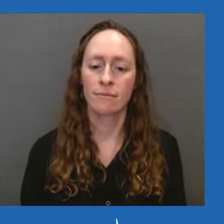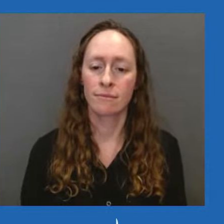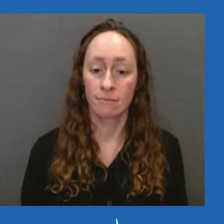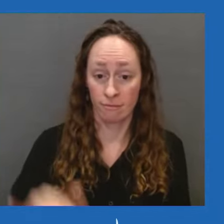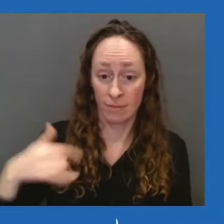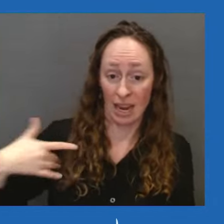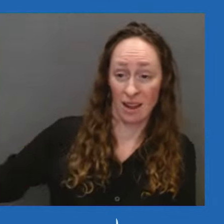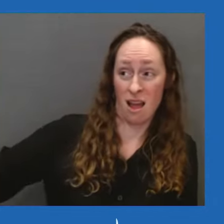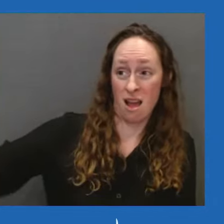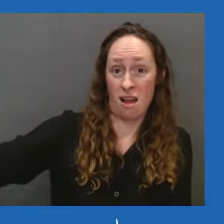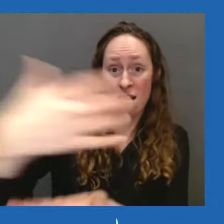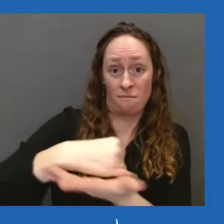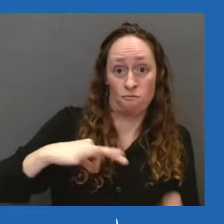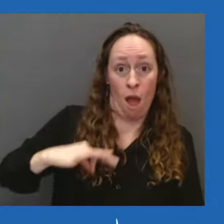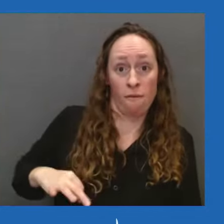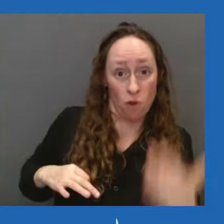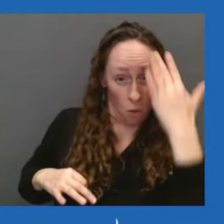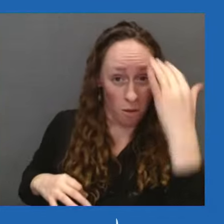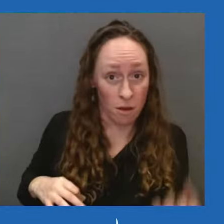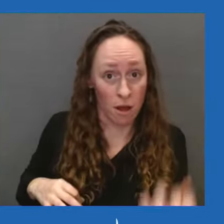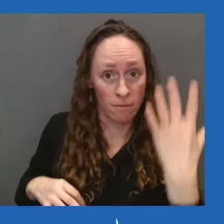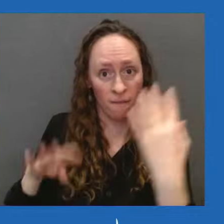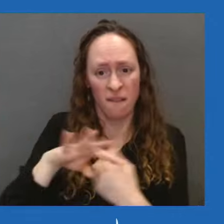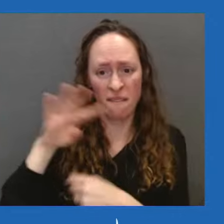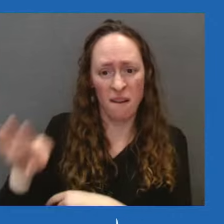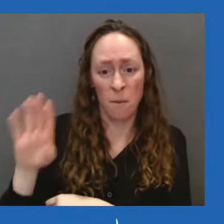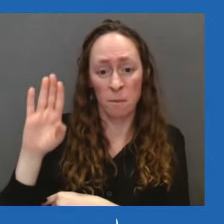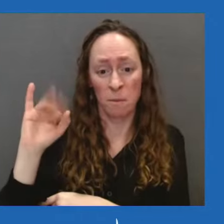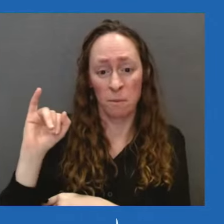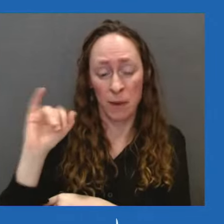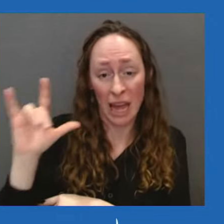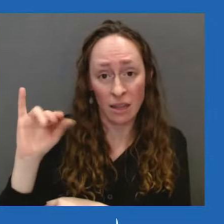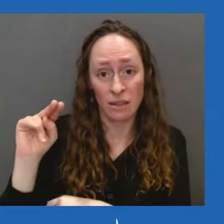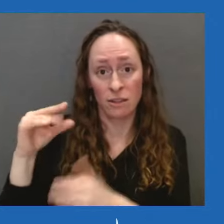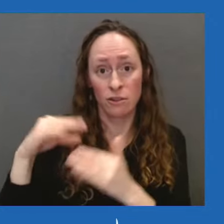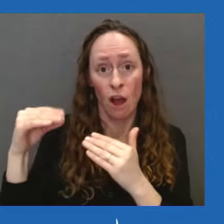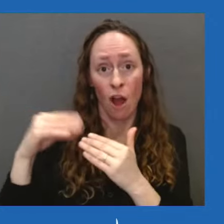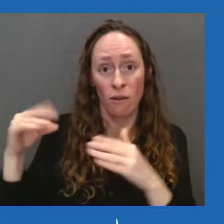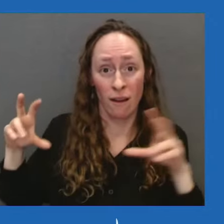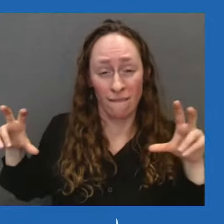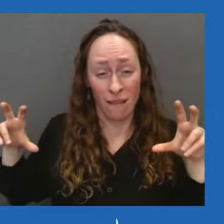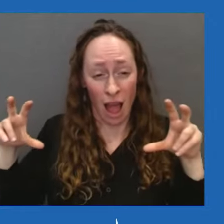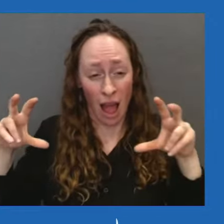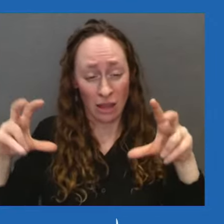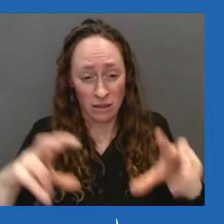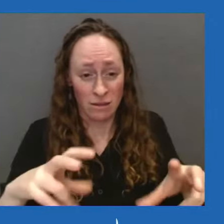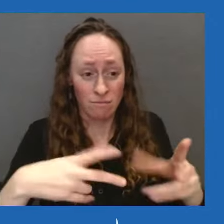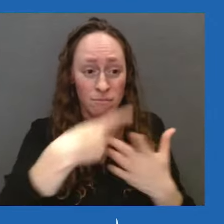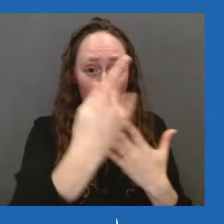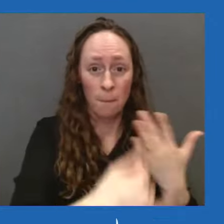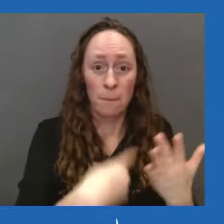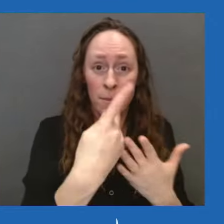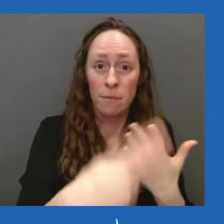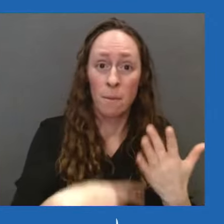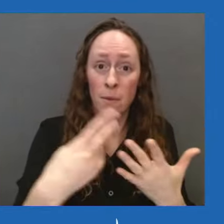Imagine what we could do if we just made these billionaires pay their taxes like everyone else. We could use it to strengthen